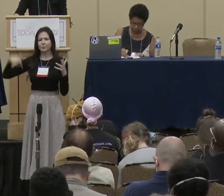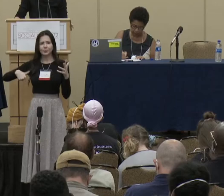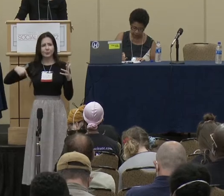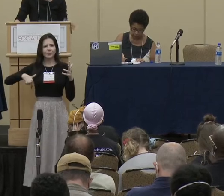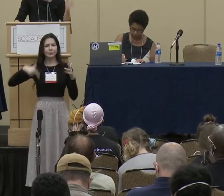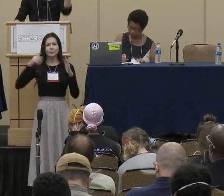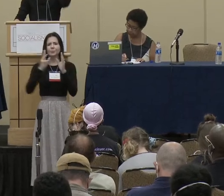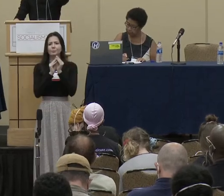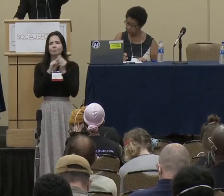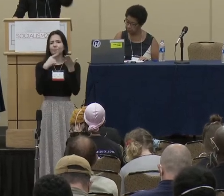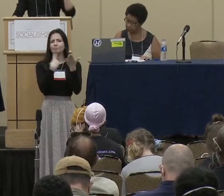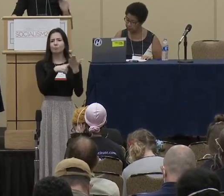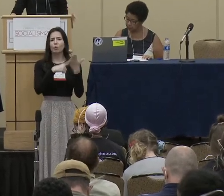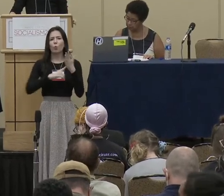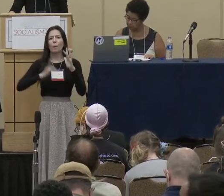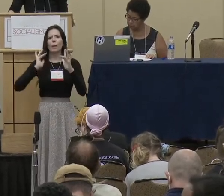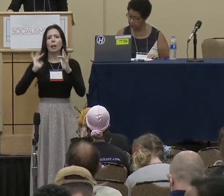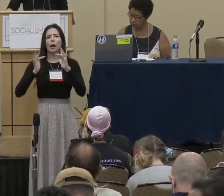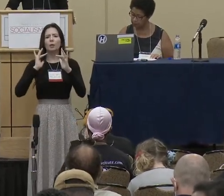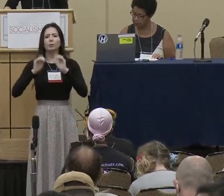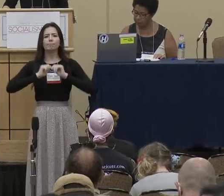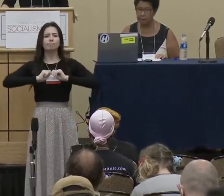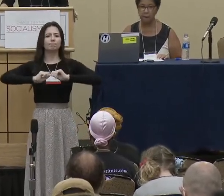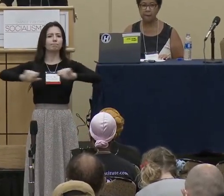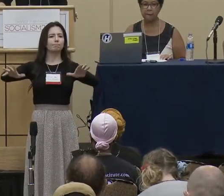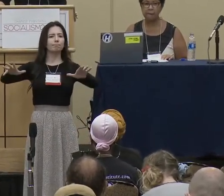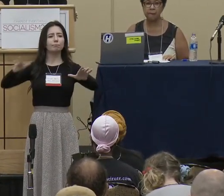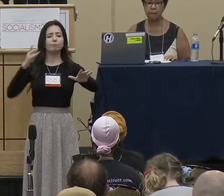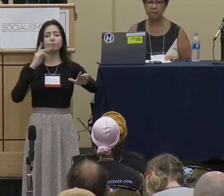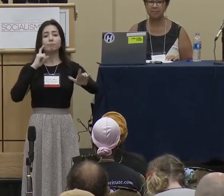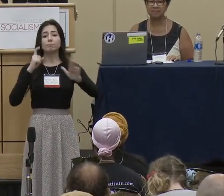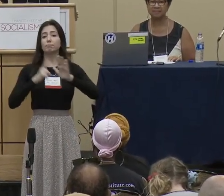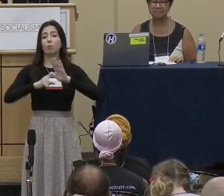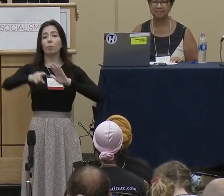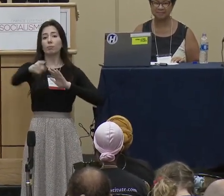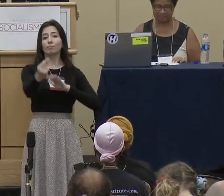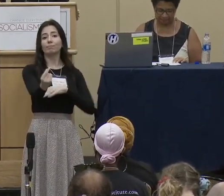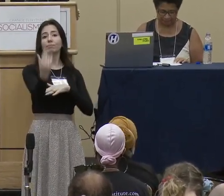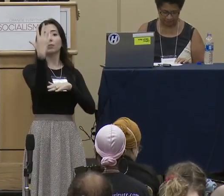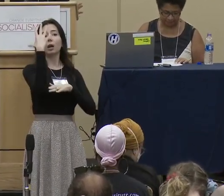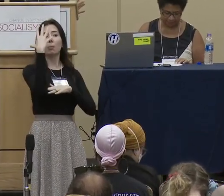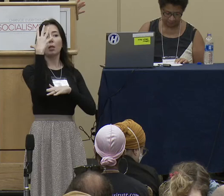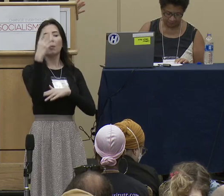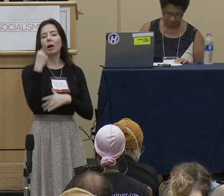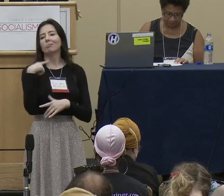program. The first is that this session will be live streamed.